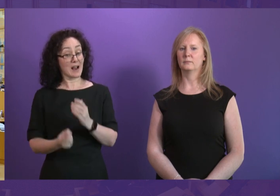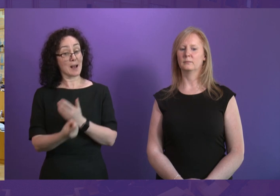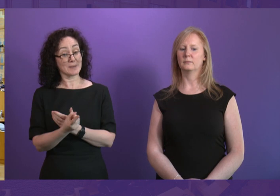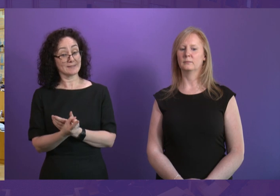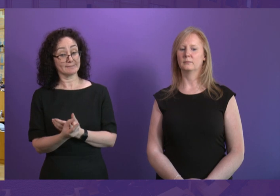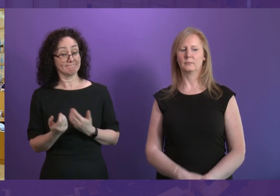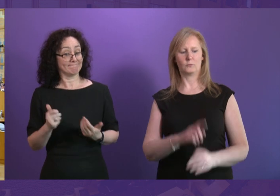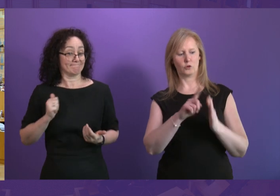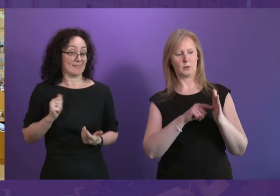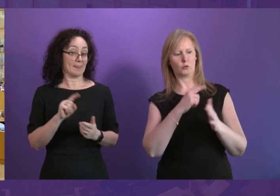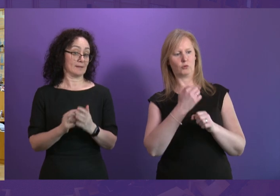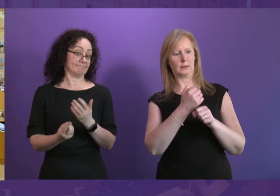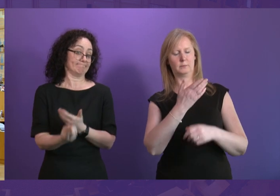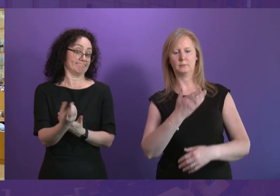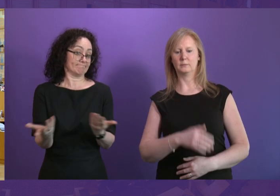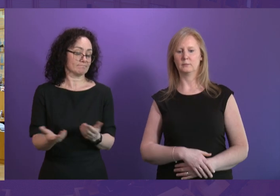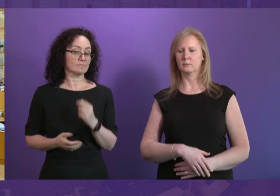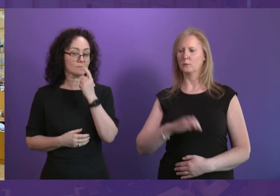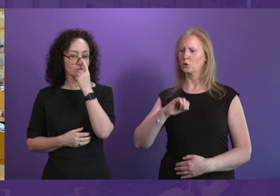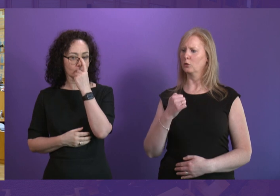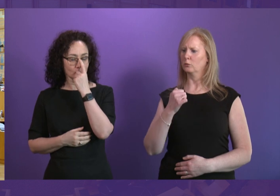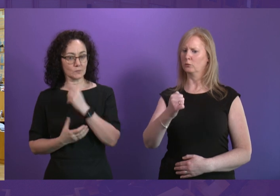Jamie Greene: ScotRail’s contractual satisfaction target